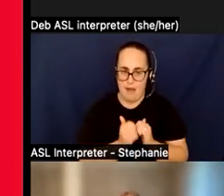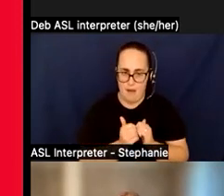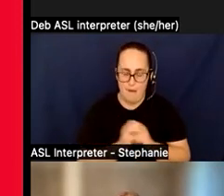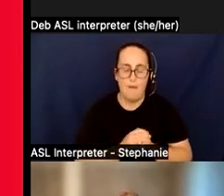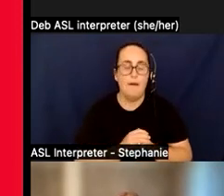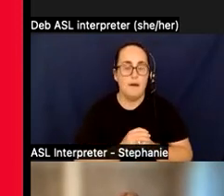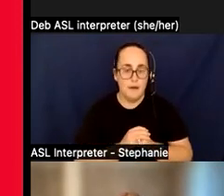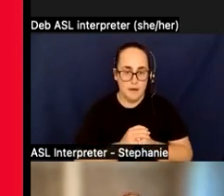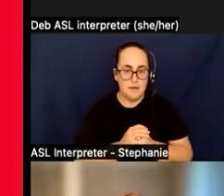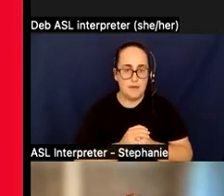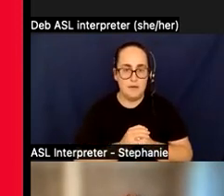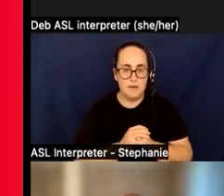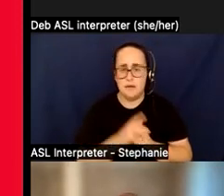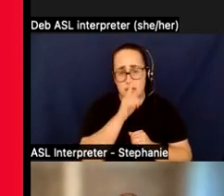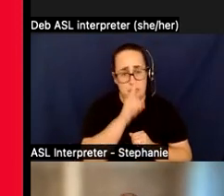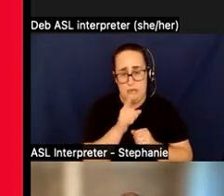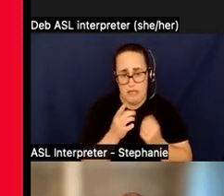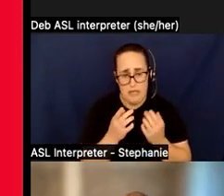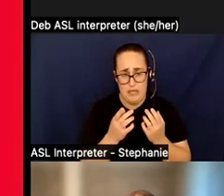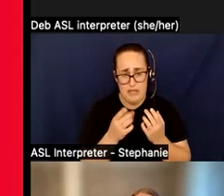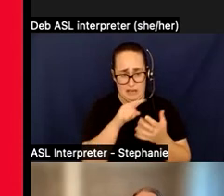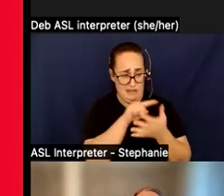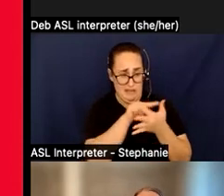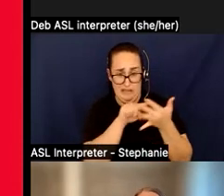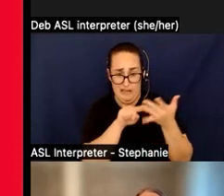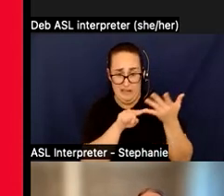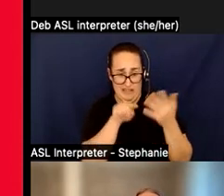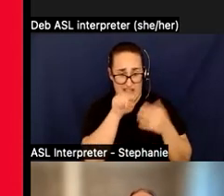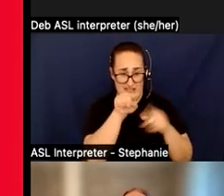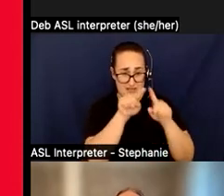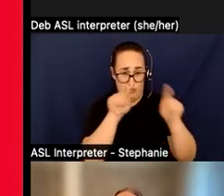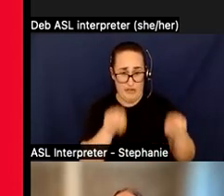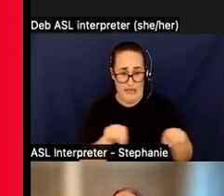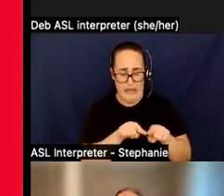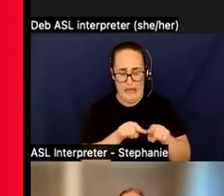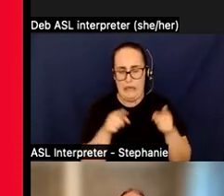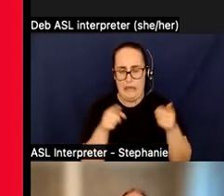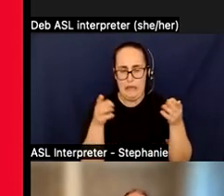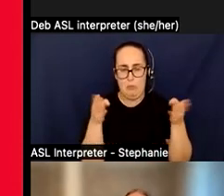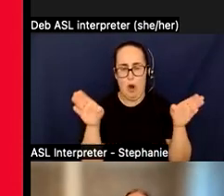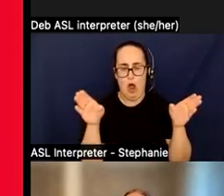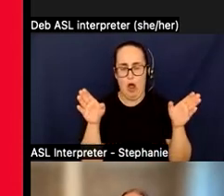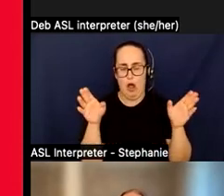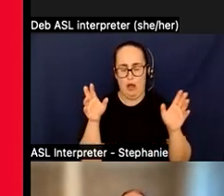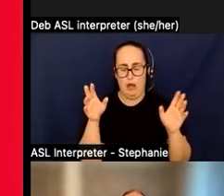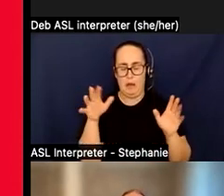into the guidelines and read through the FAQ for a complete review of the eligibility requirements.